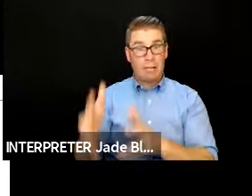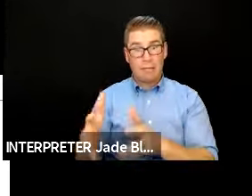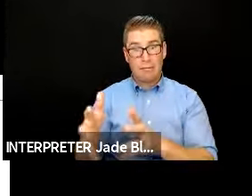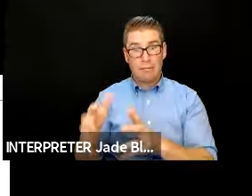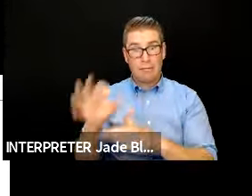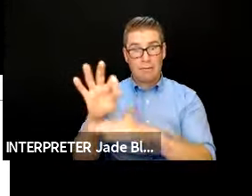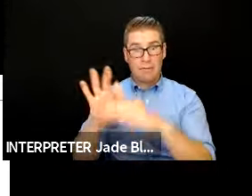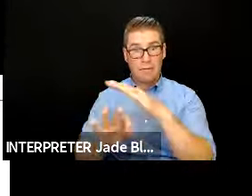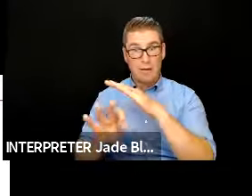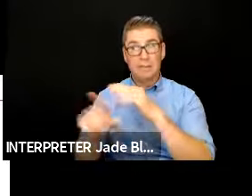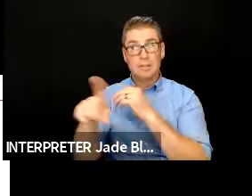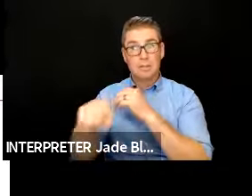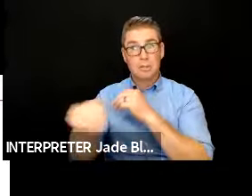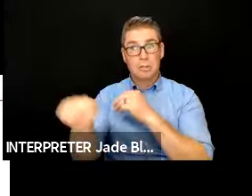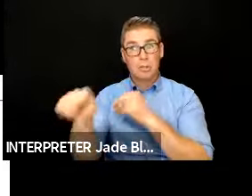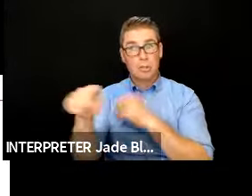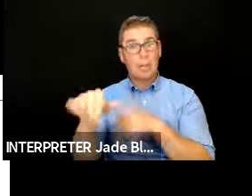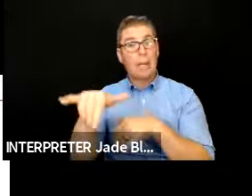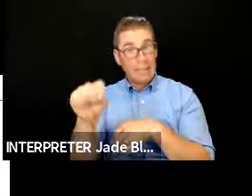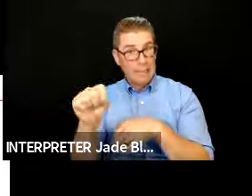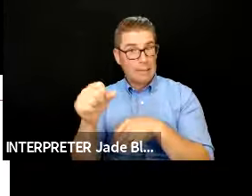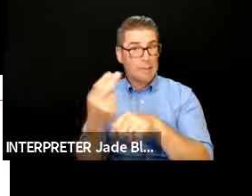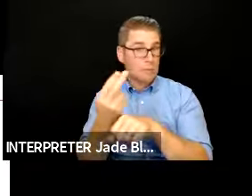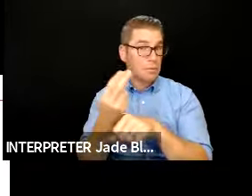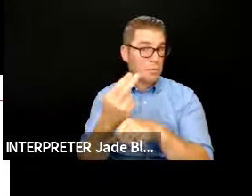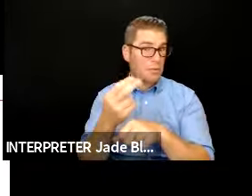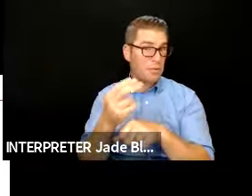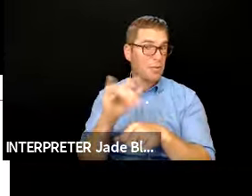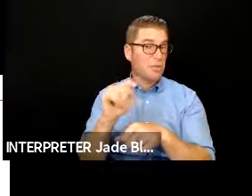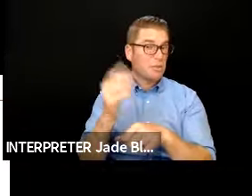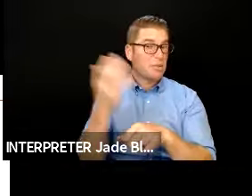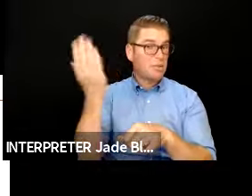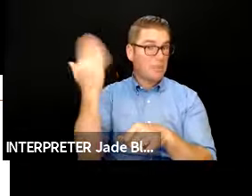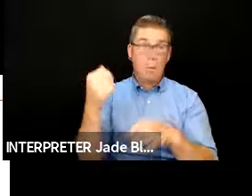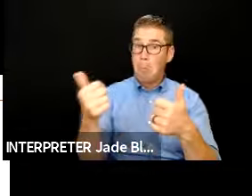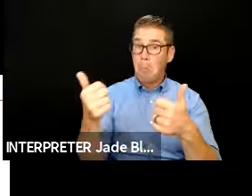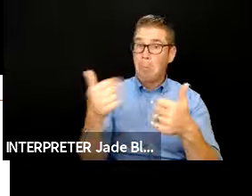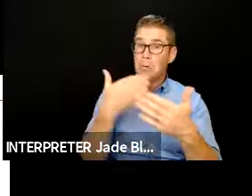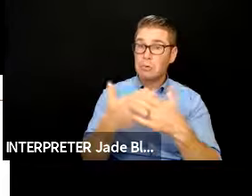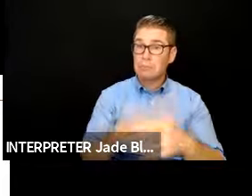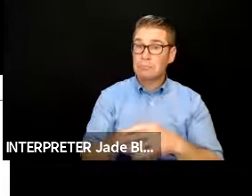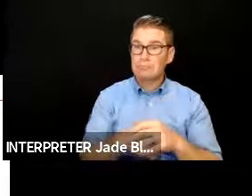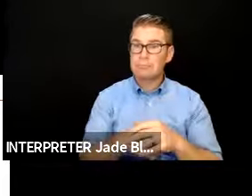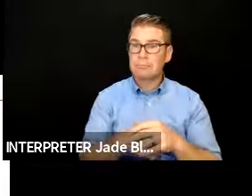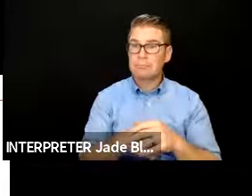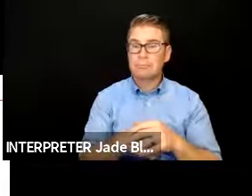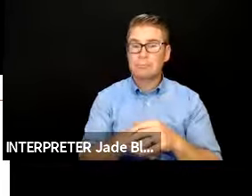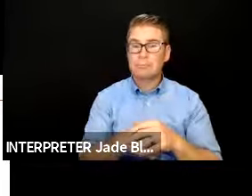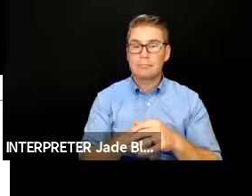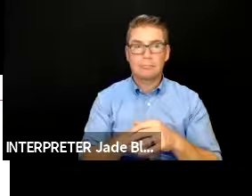But 24 percent says you have so that's great news too. So let me advance to my next slide.